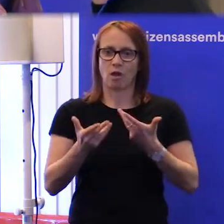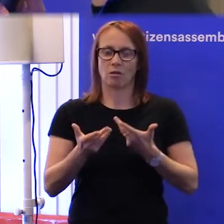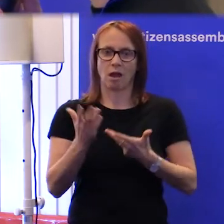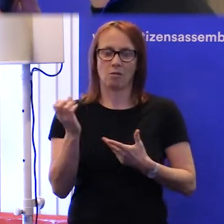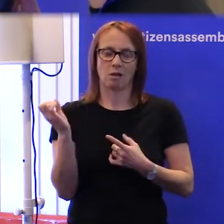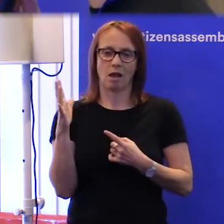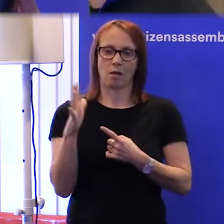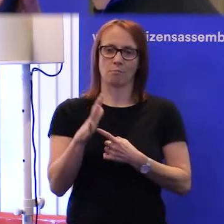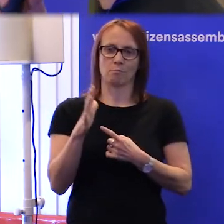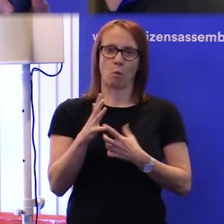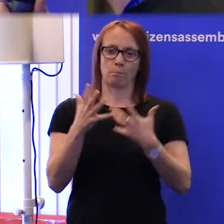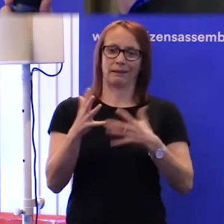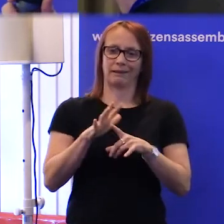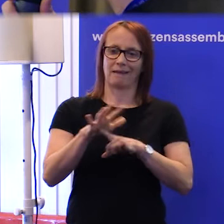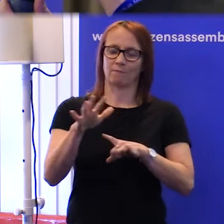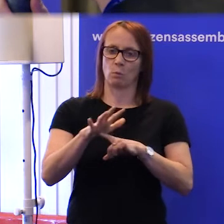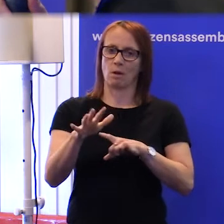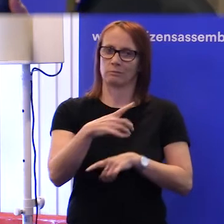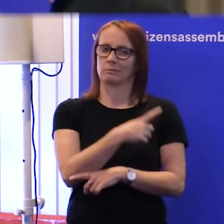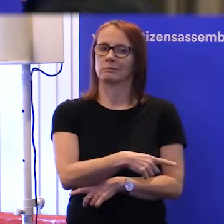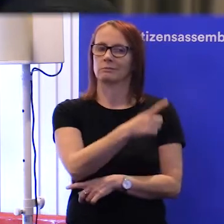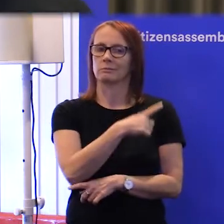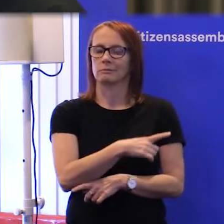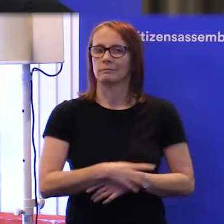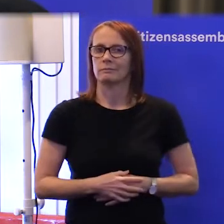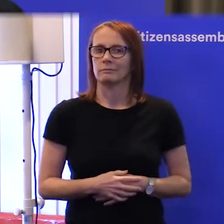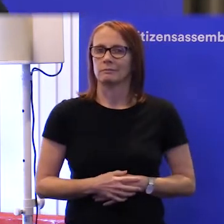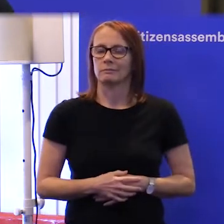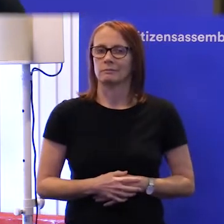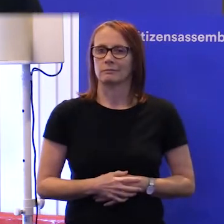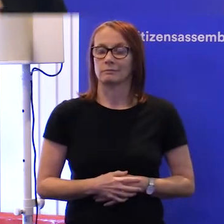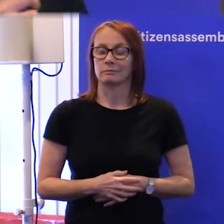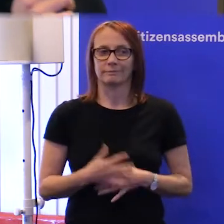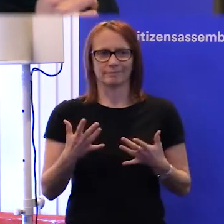influential and what I'm just trying to do is just for you guys tonight just get